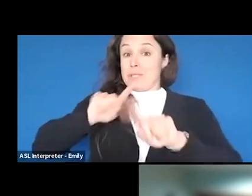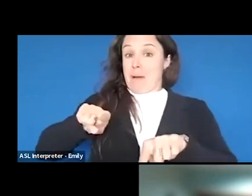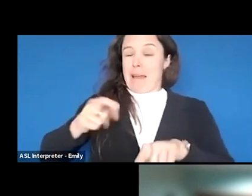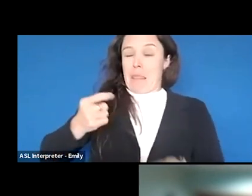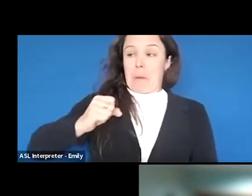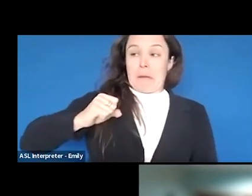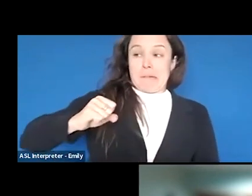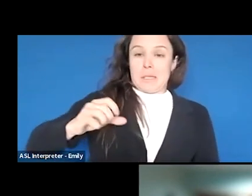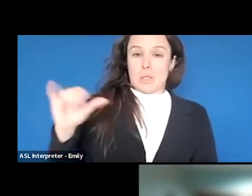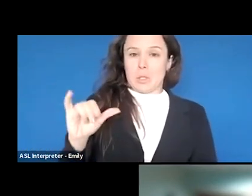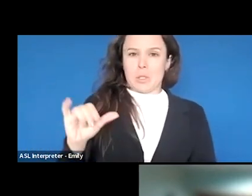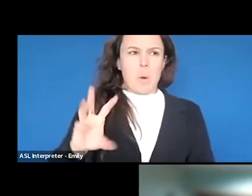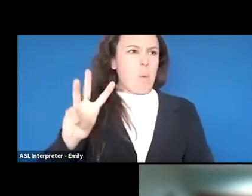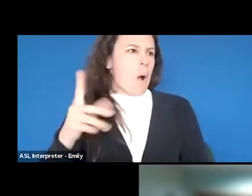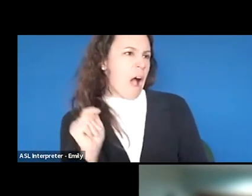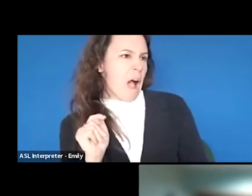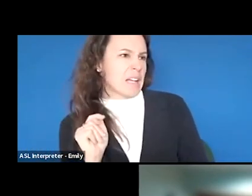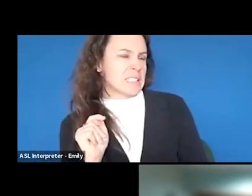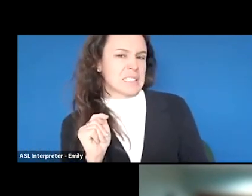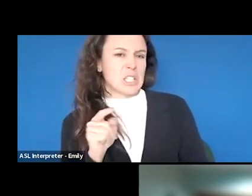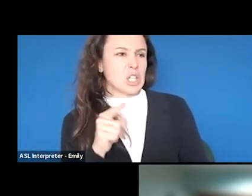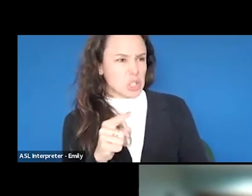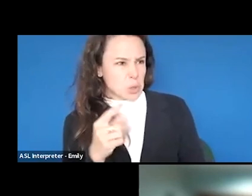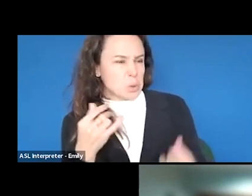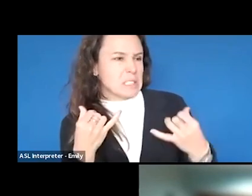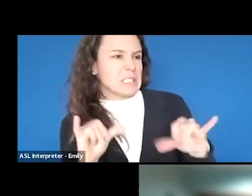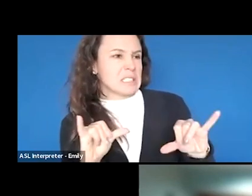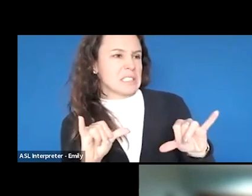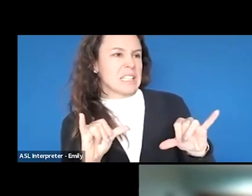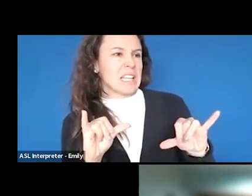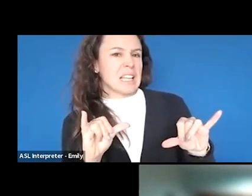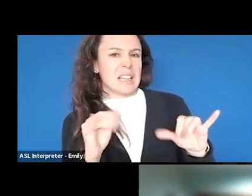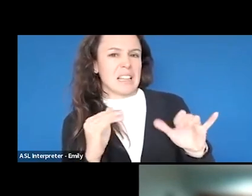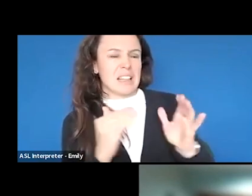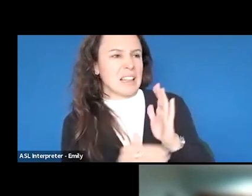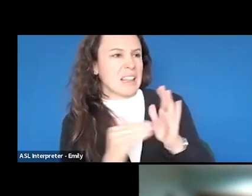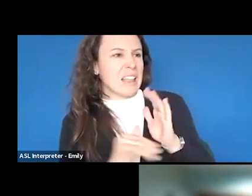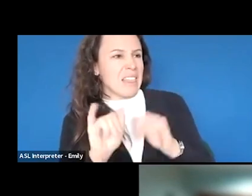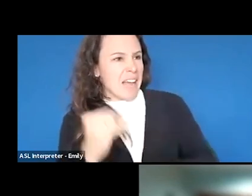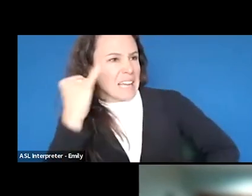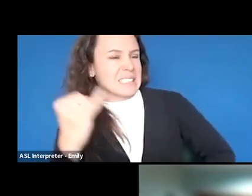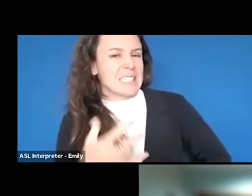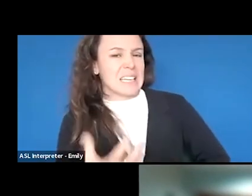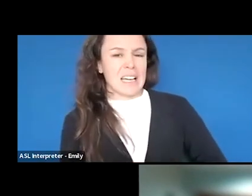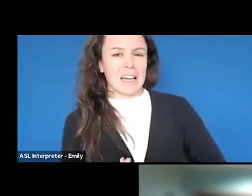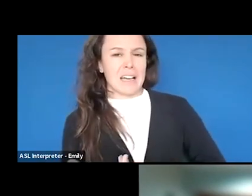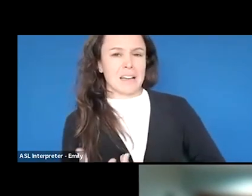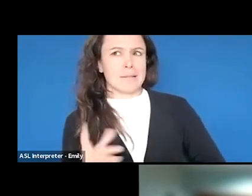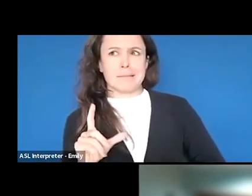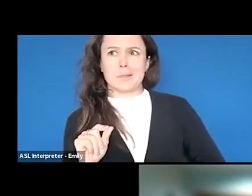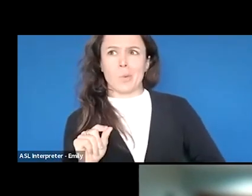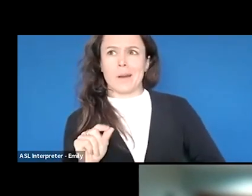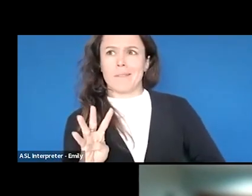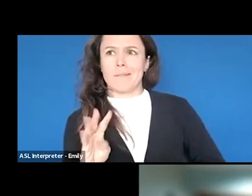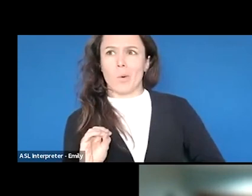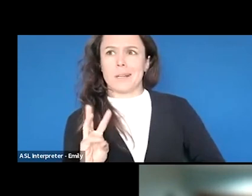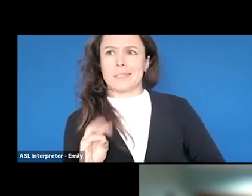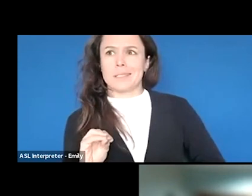What?! Are you still repeating a cliched idea – that's gone back 20, 40, 60 years – that natural